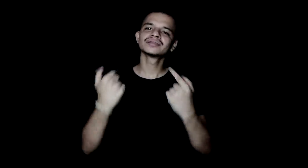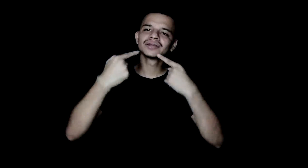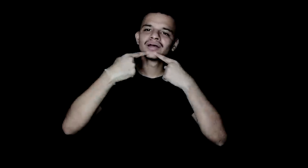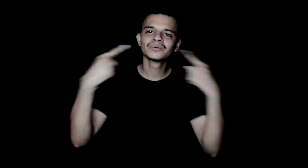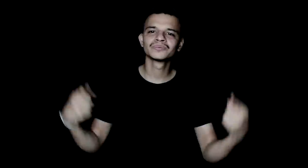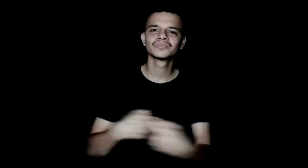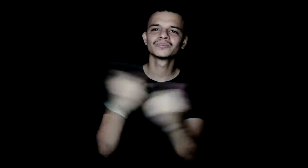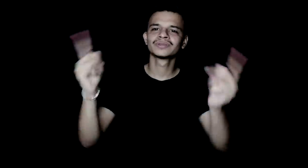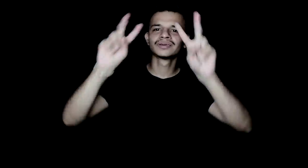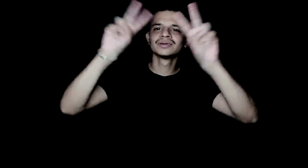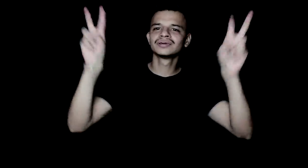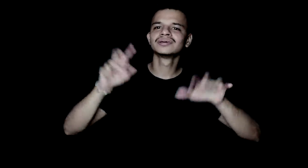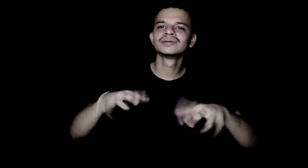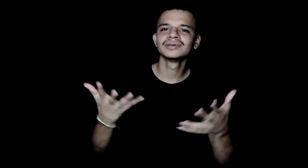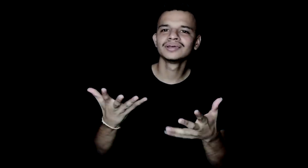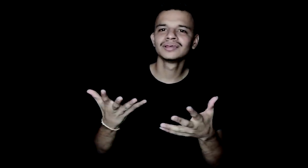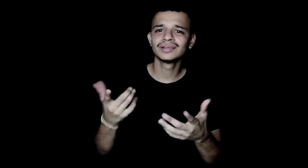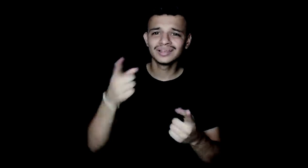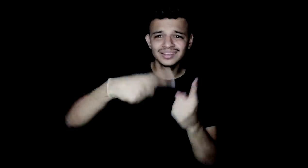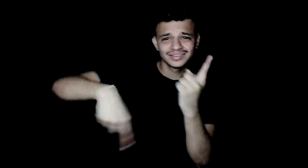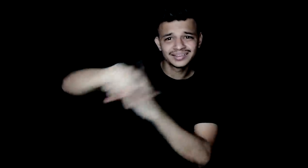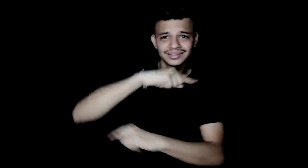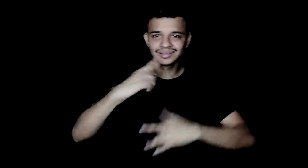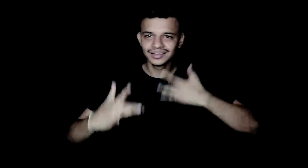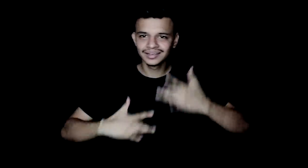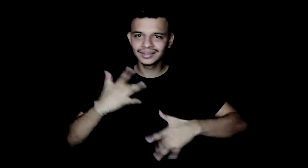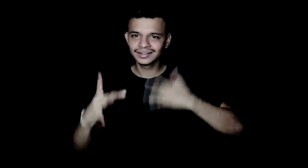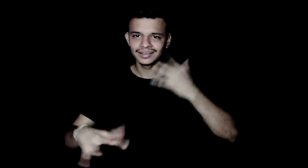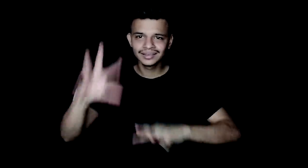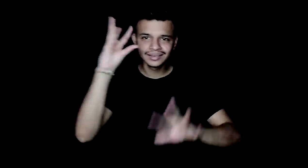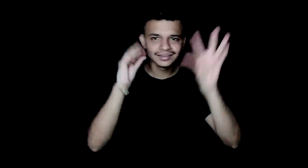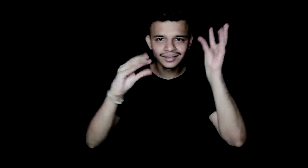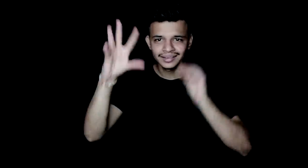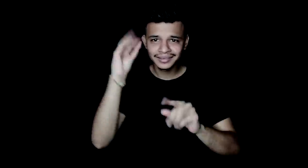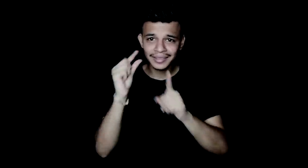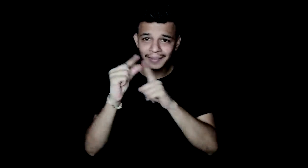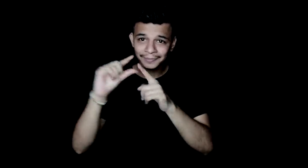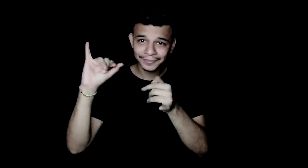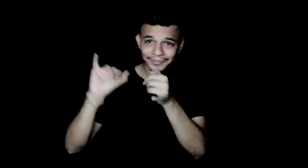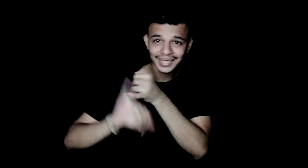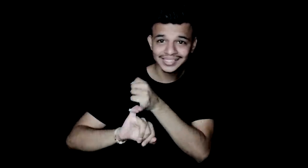What am I announcing about? Are you all excited to learn about PS?